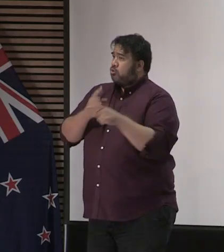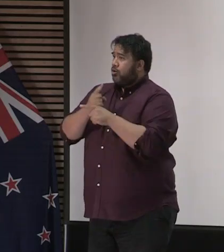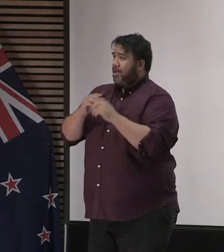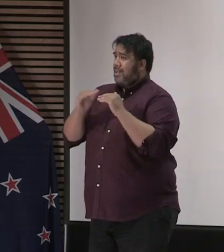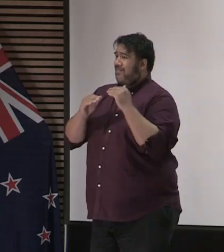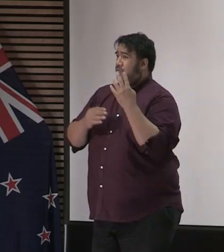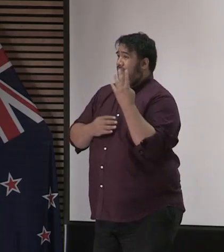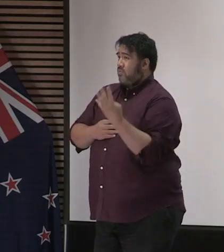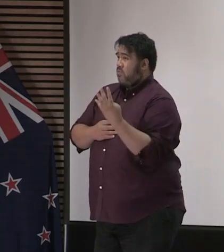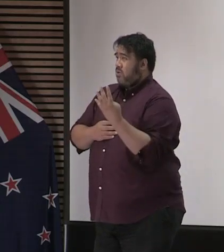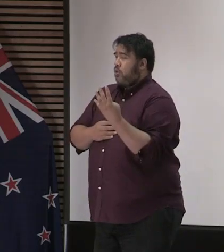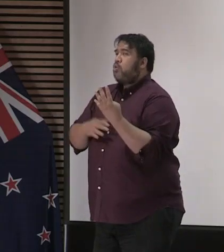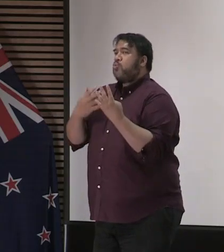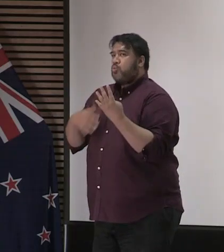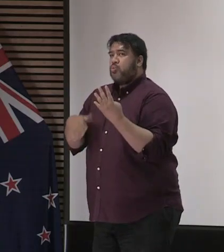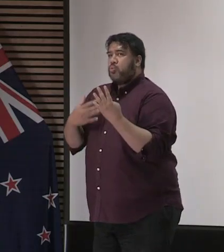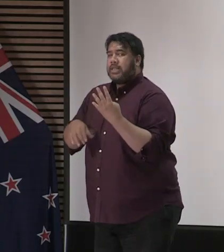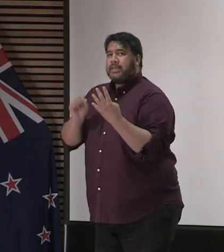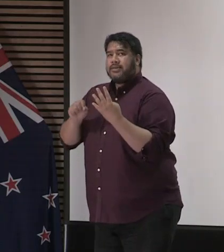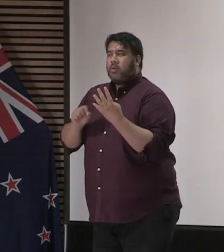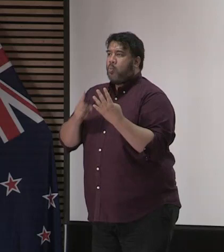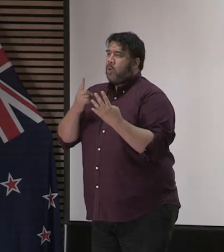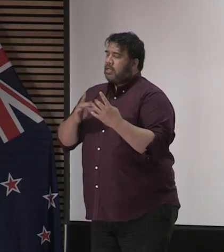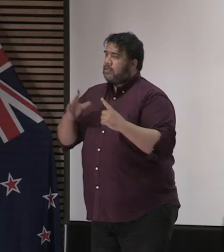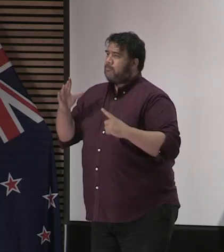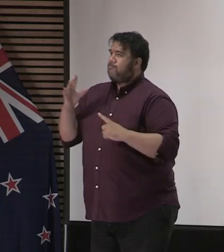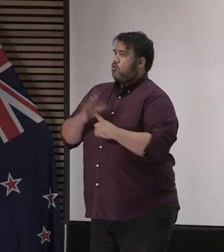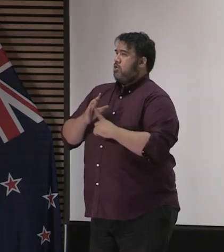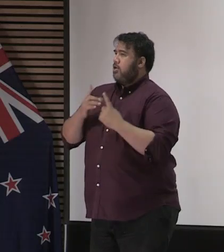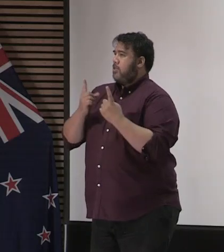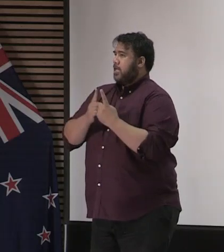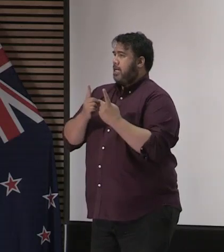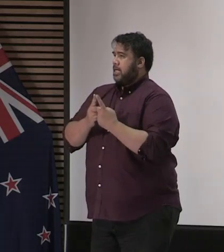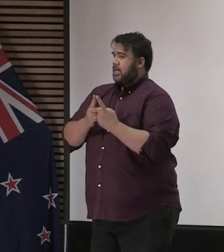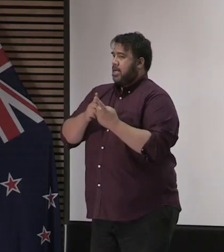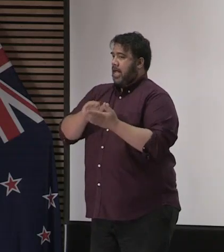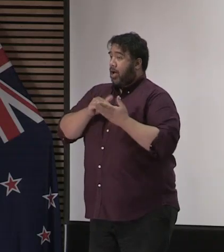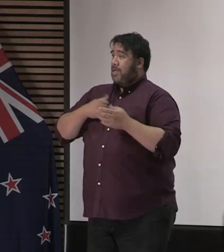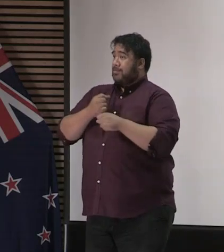So yesterday you were talking specifically about Alert Level 4?